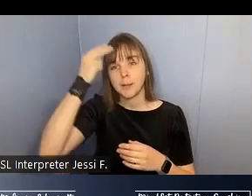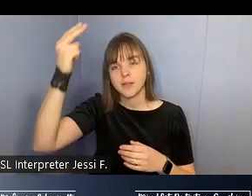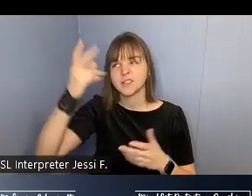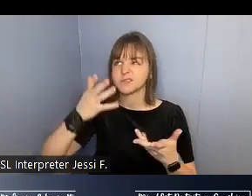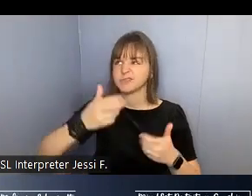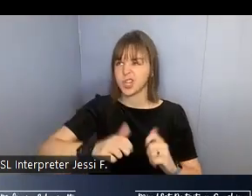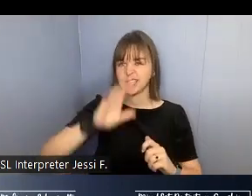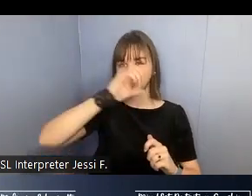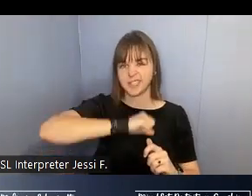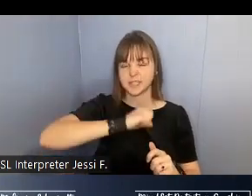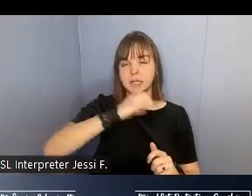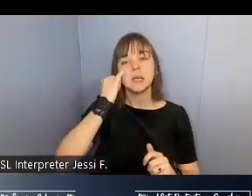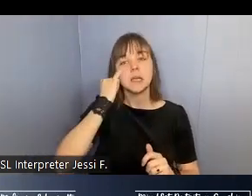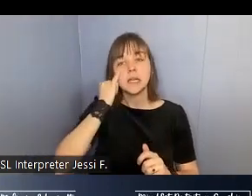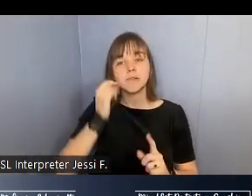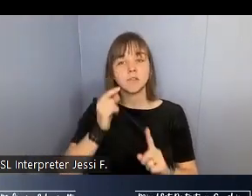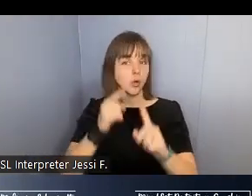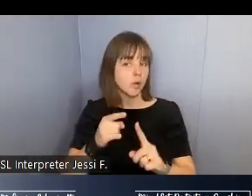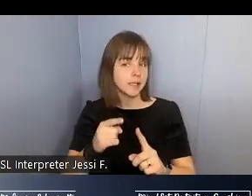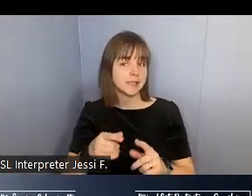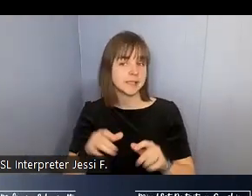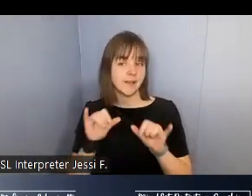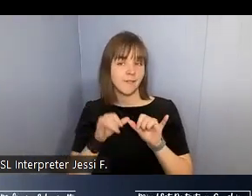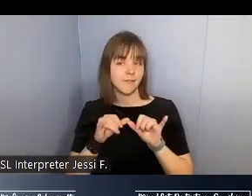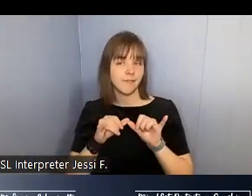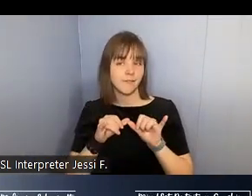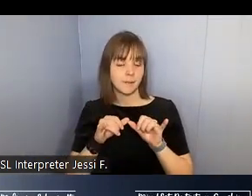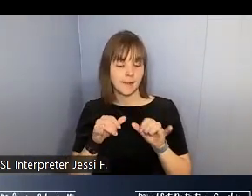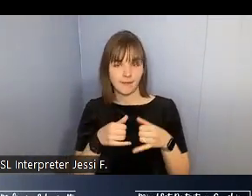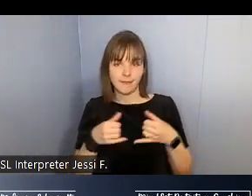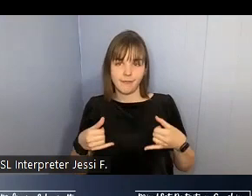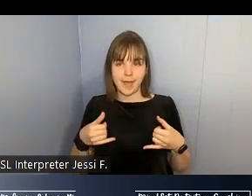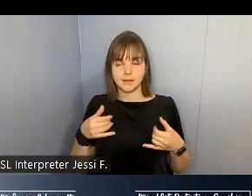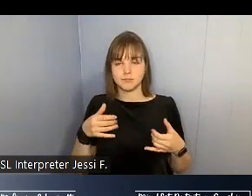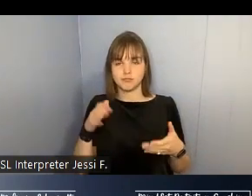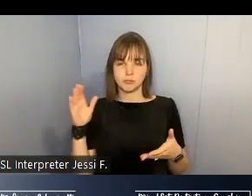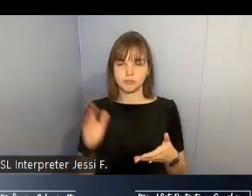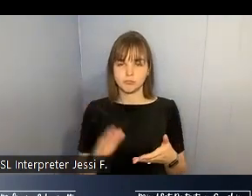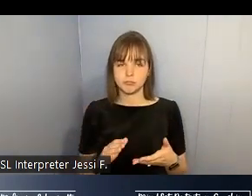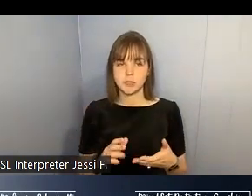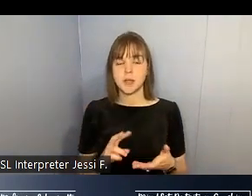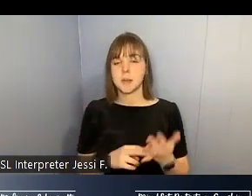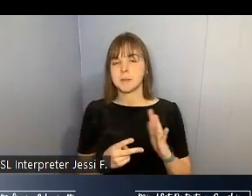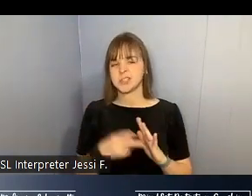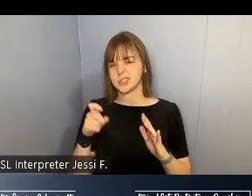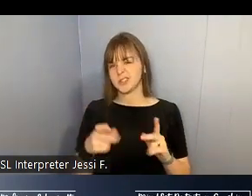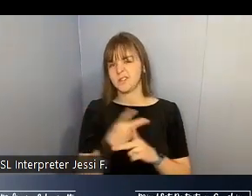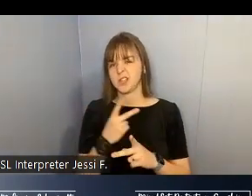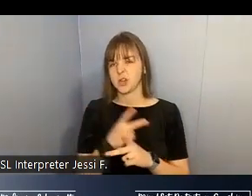If the goal is fat loss, then we need to create some sort of deficit. Usually 20% is a good healthy place to start.